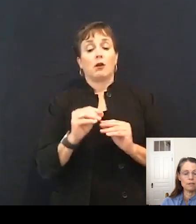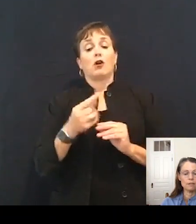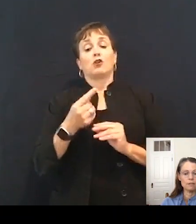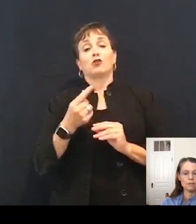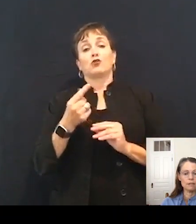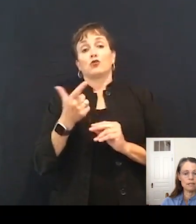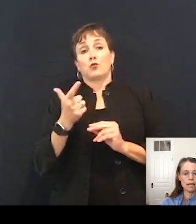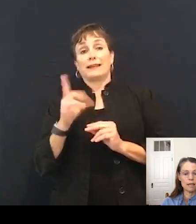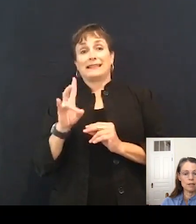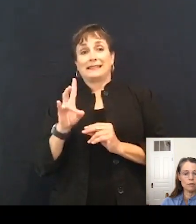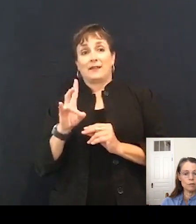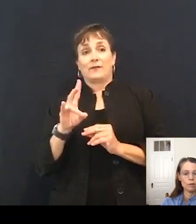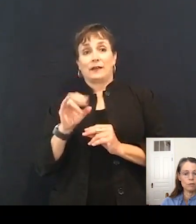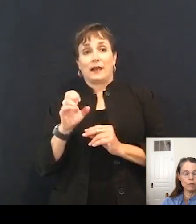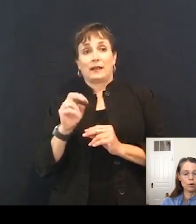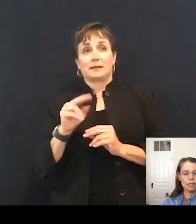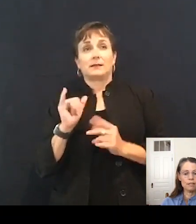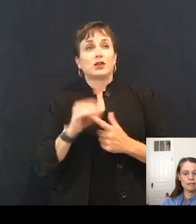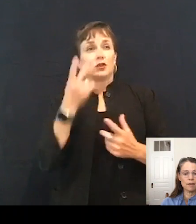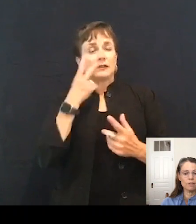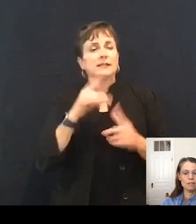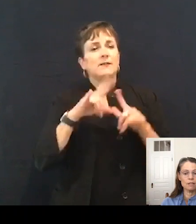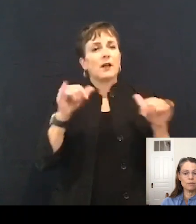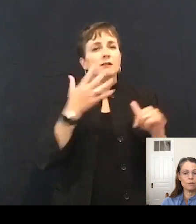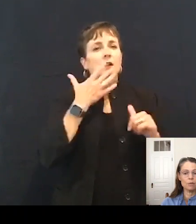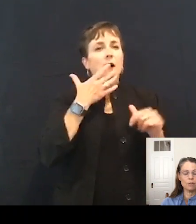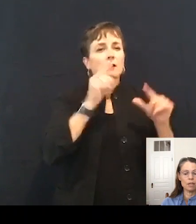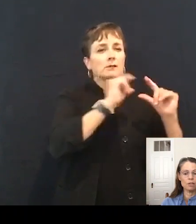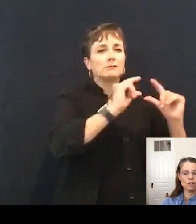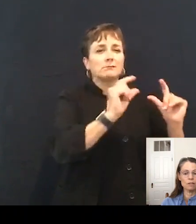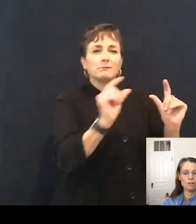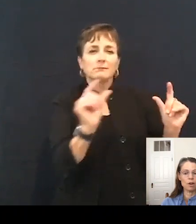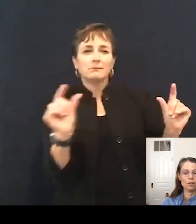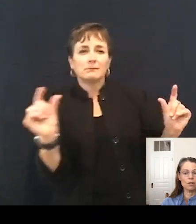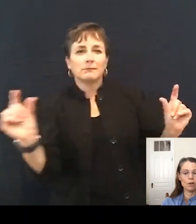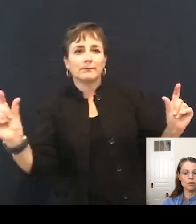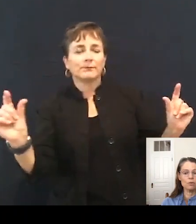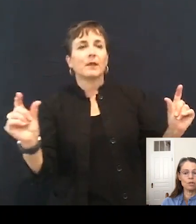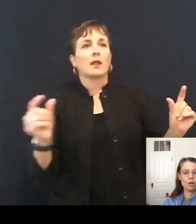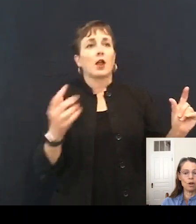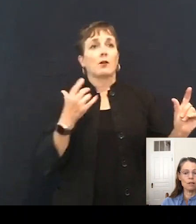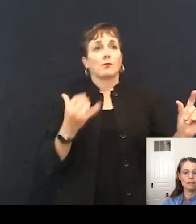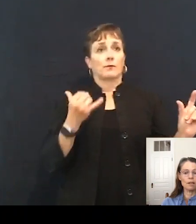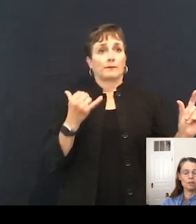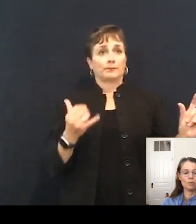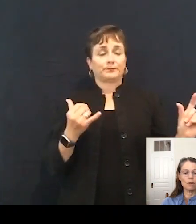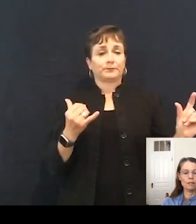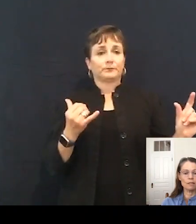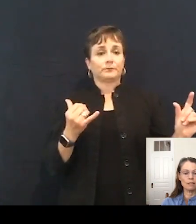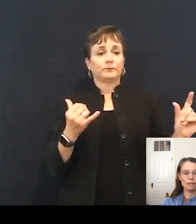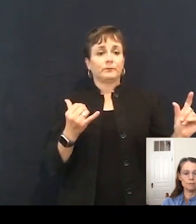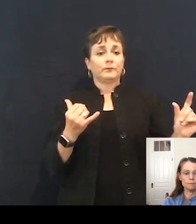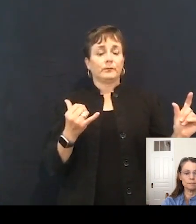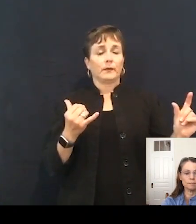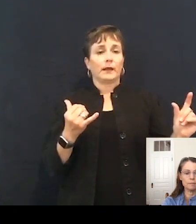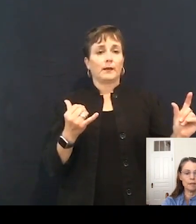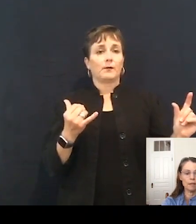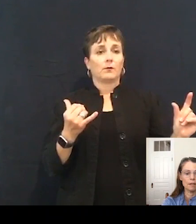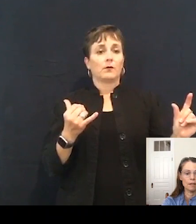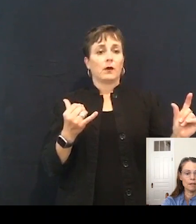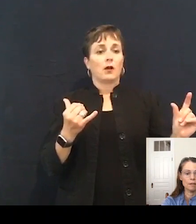And today, 47 different mutations are known to cause USH1C.